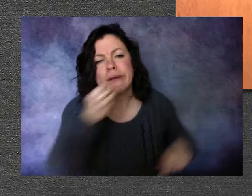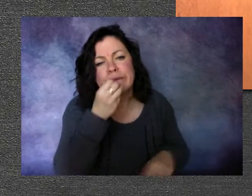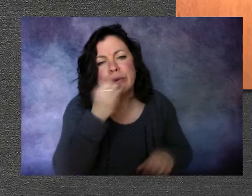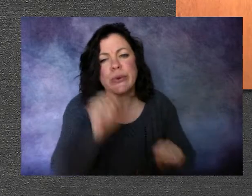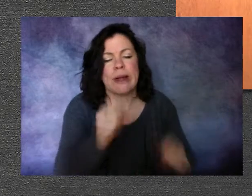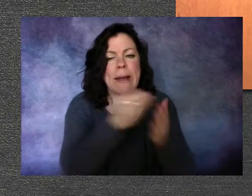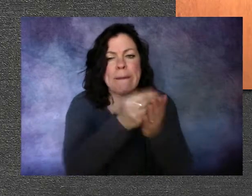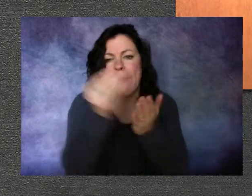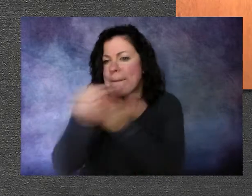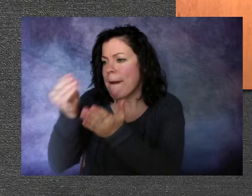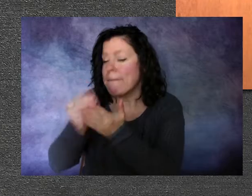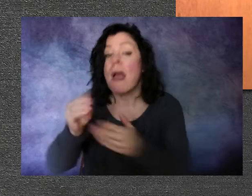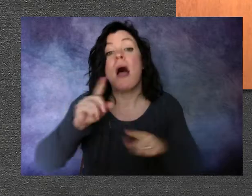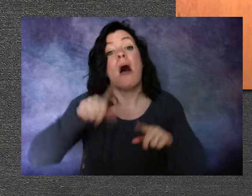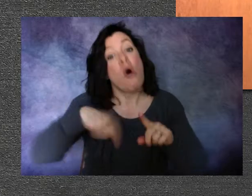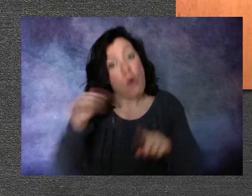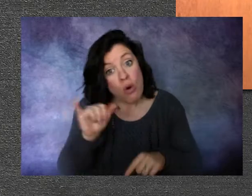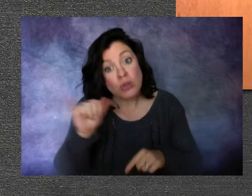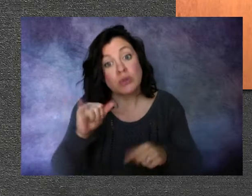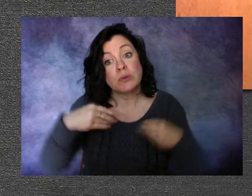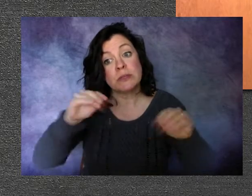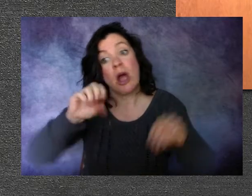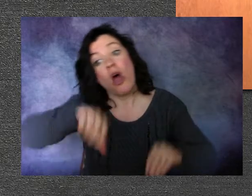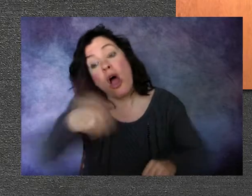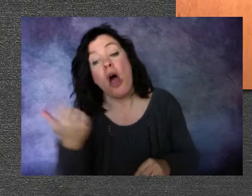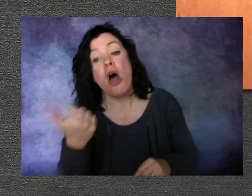but grocery stores sell lots of different things.